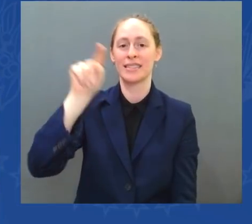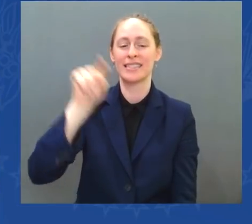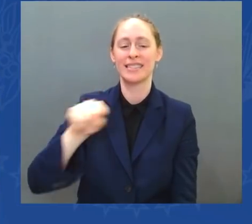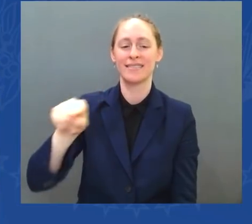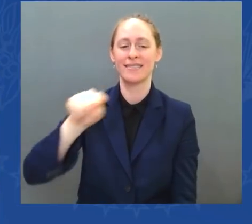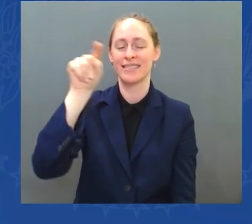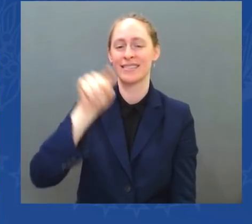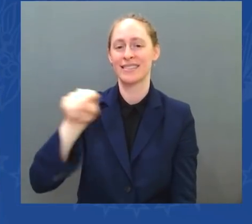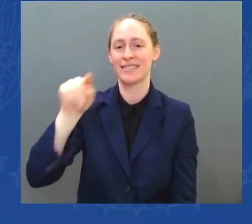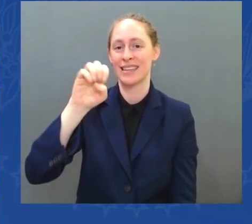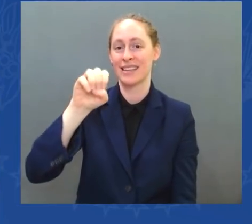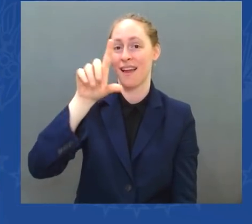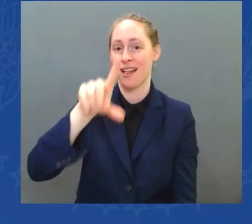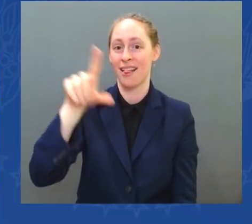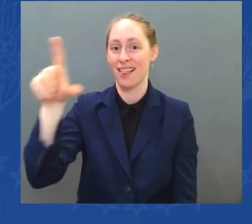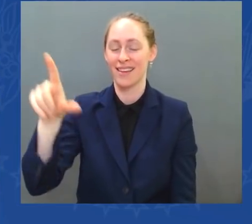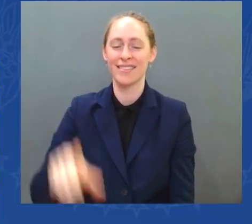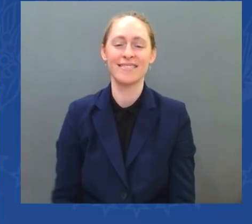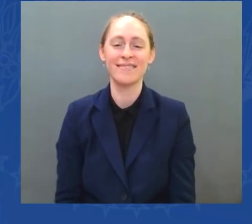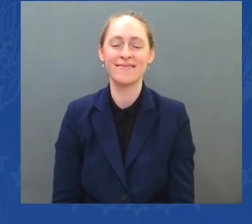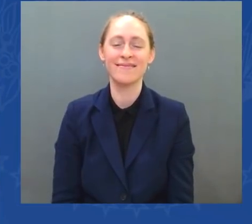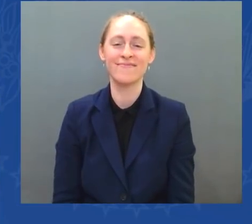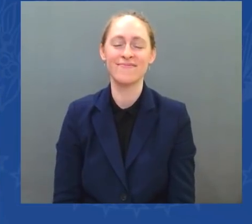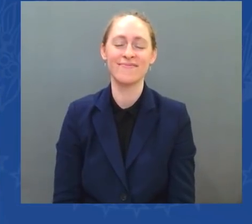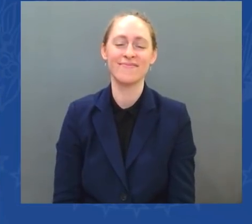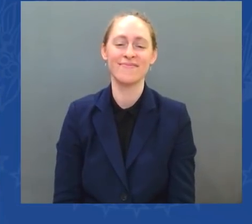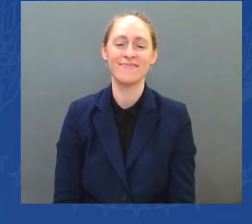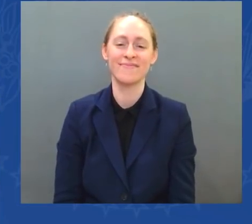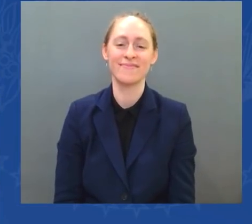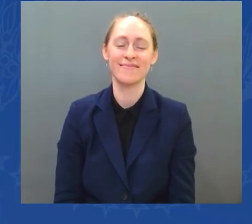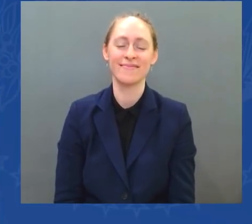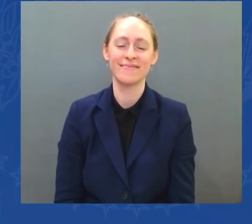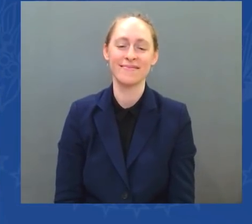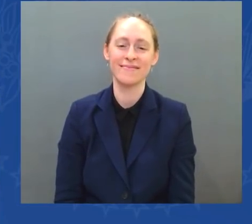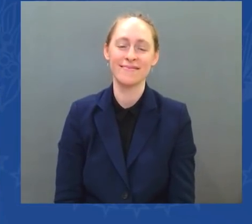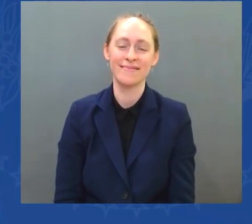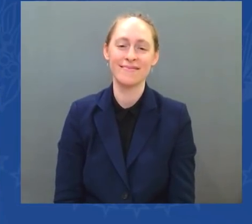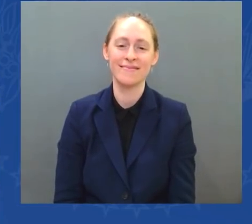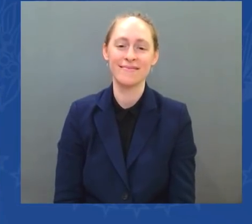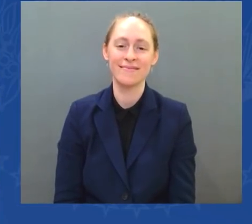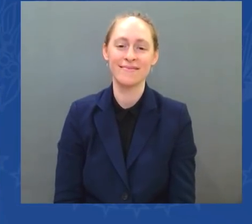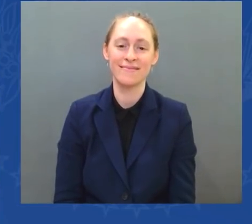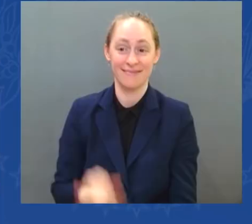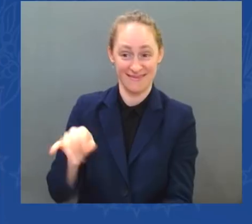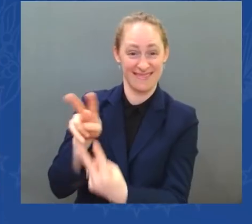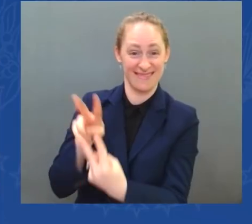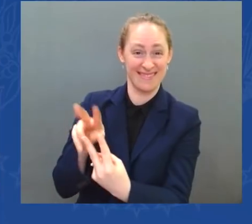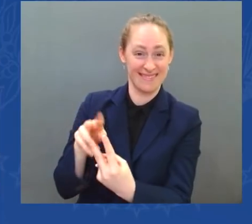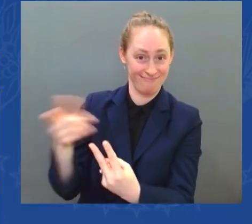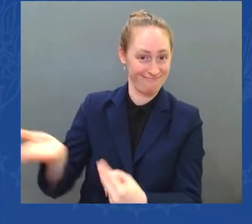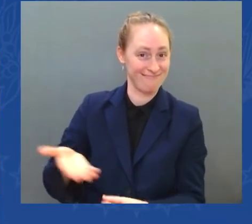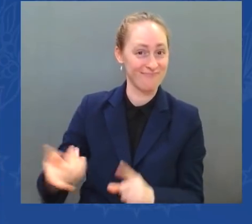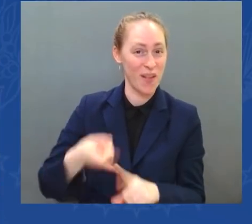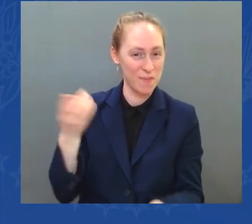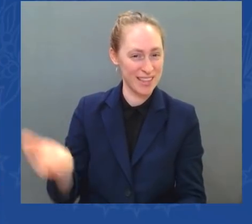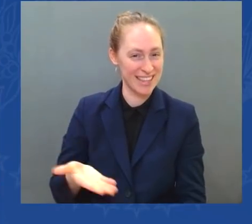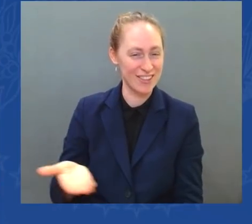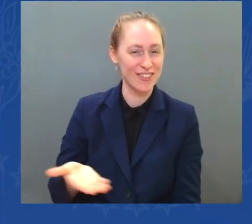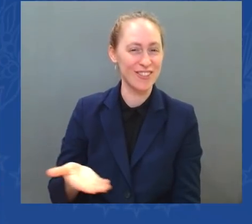That also includes a proud North Carolina native, an NBA star Chris Paul. He's on it.